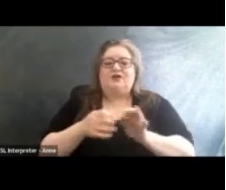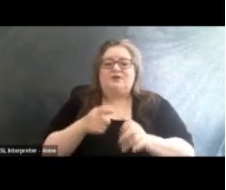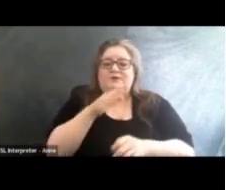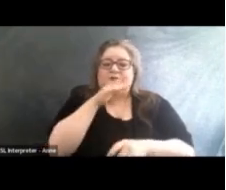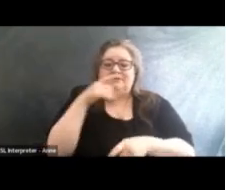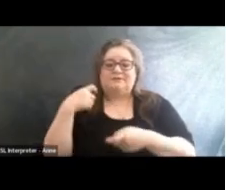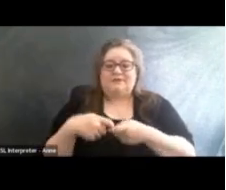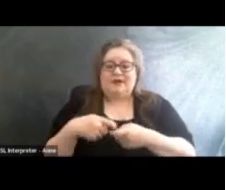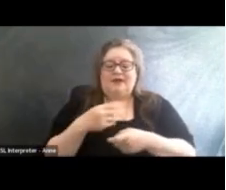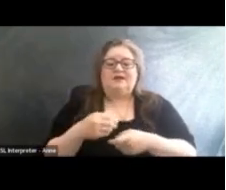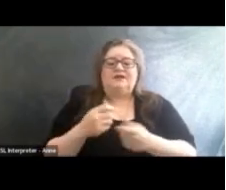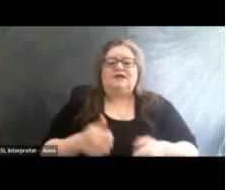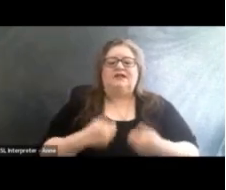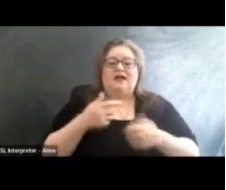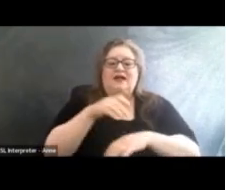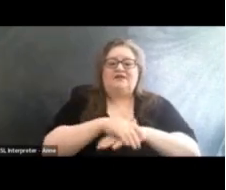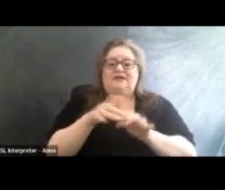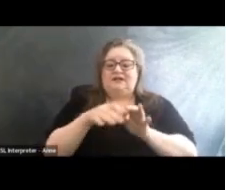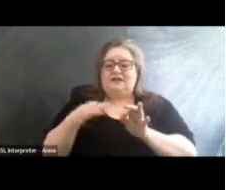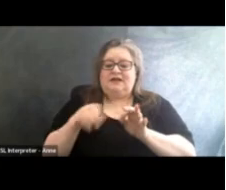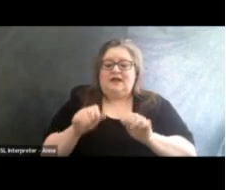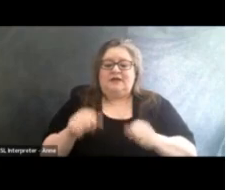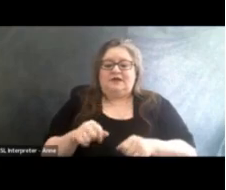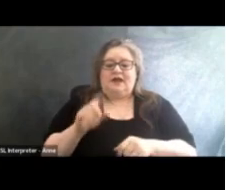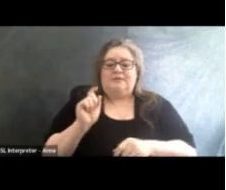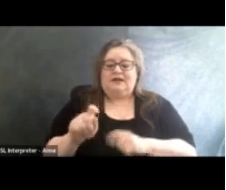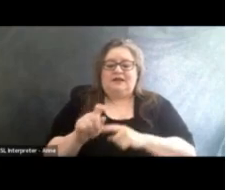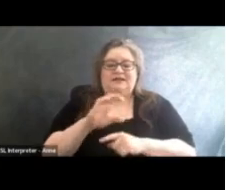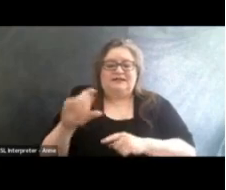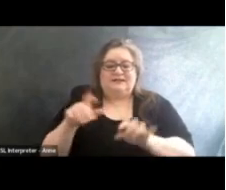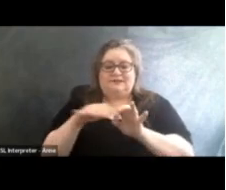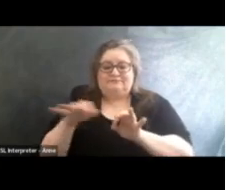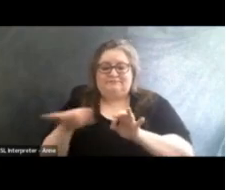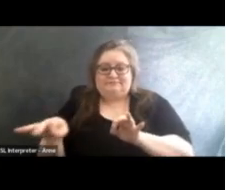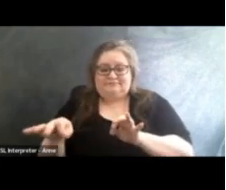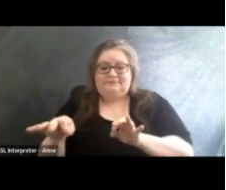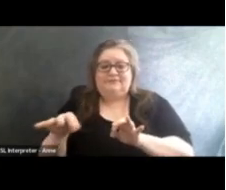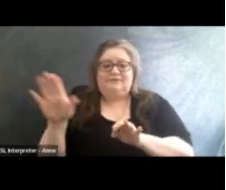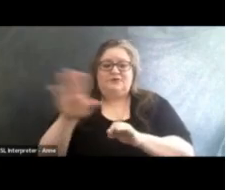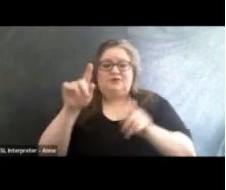English captions can be assessed by clicking the CC button at the bottom of your zoom screen. Este